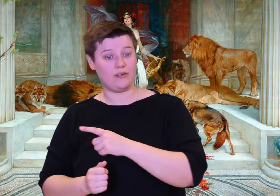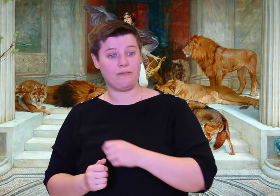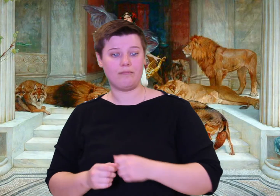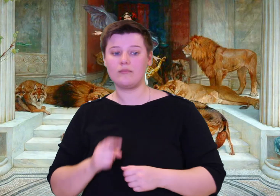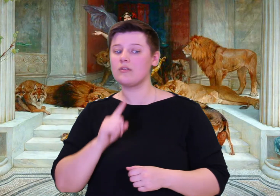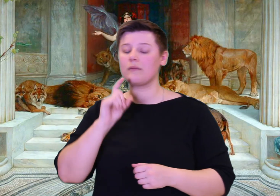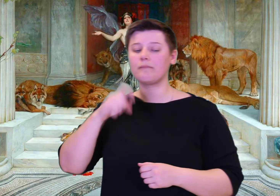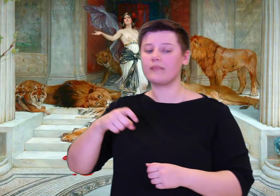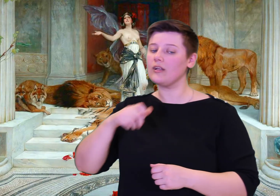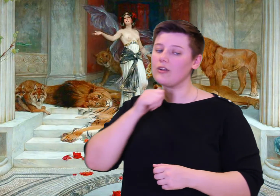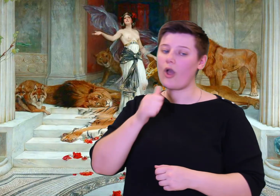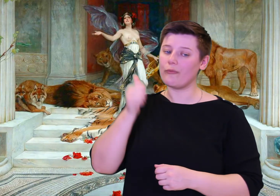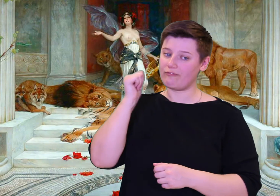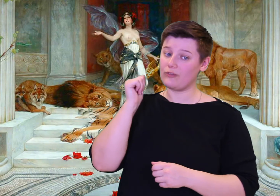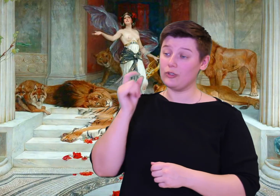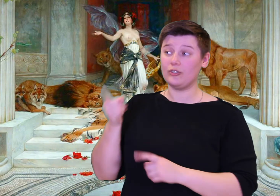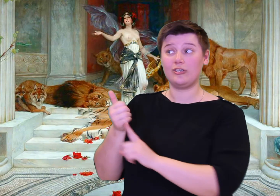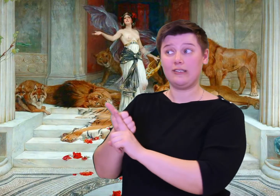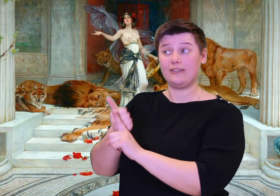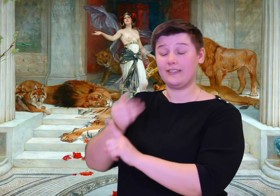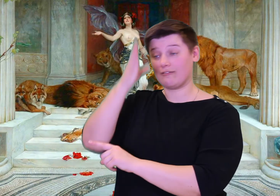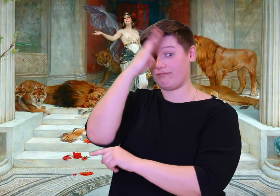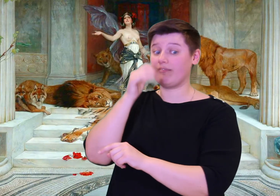herb I gave you.